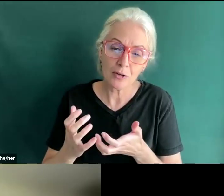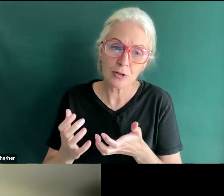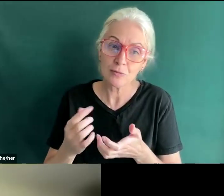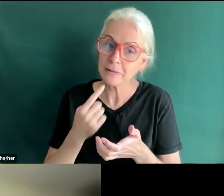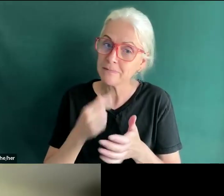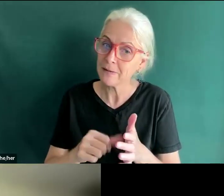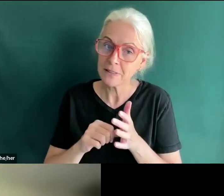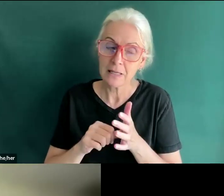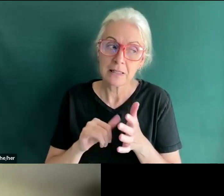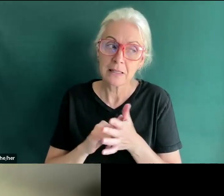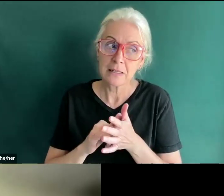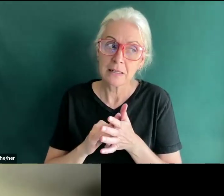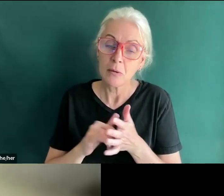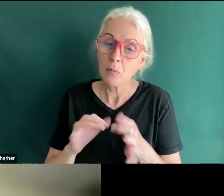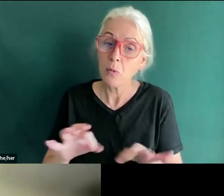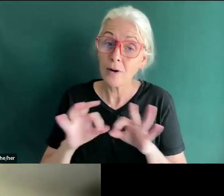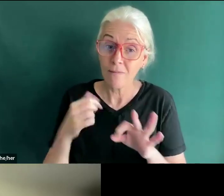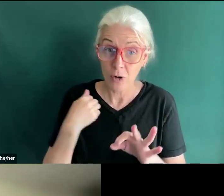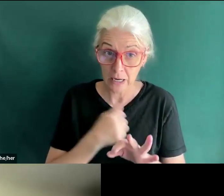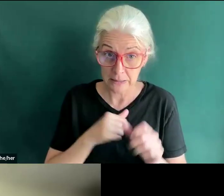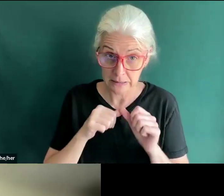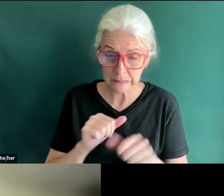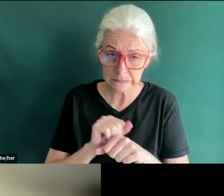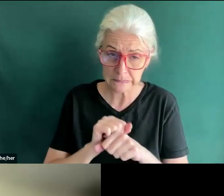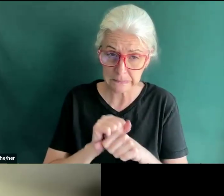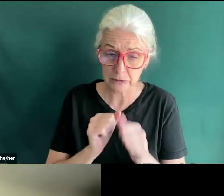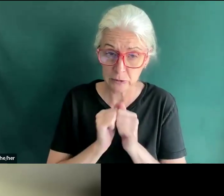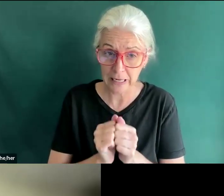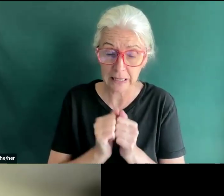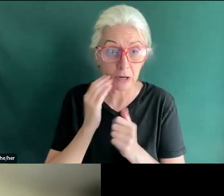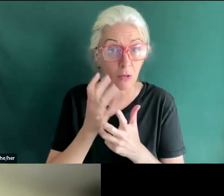the fact that It's important for us to continue to work together. I know a lot of us are all doing